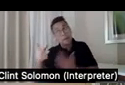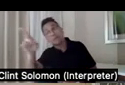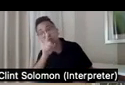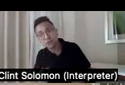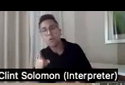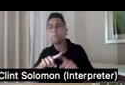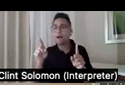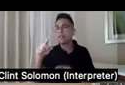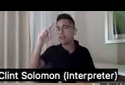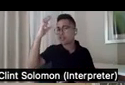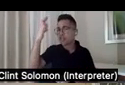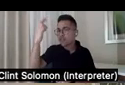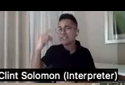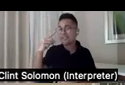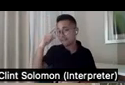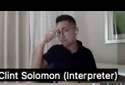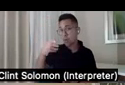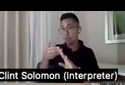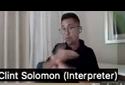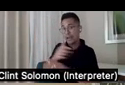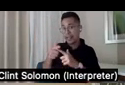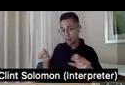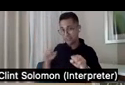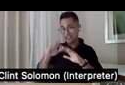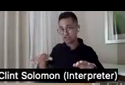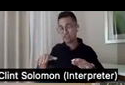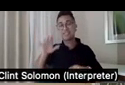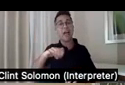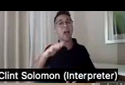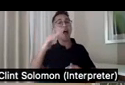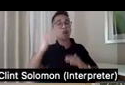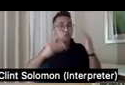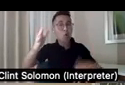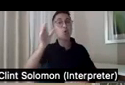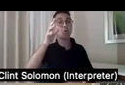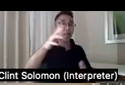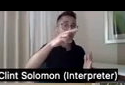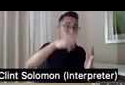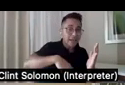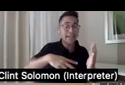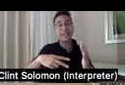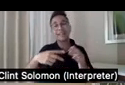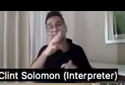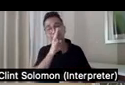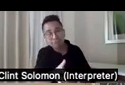children is so that adults will read and say and sign the same things so they're not making